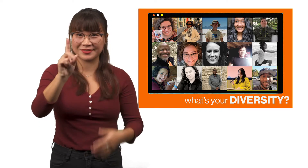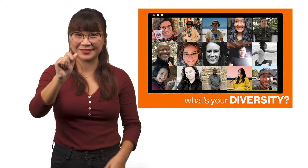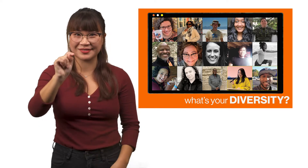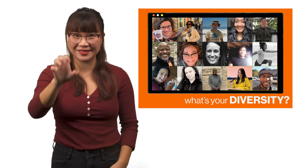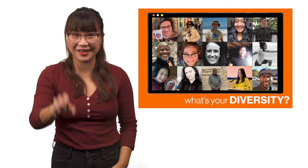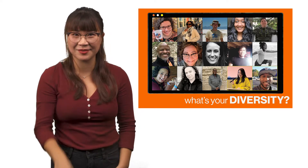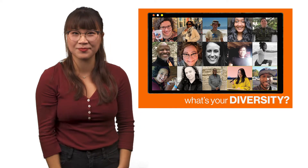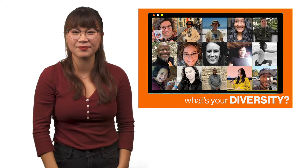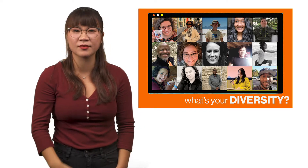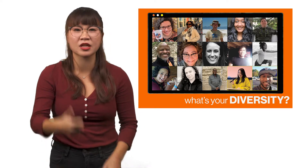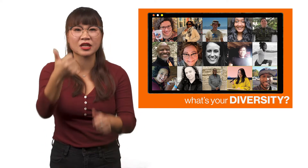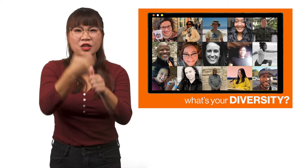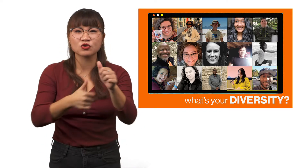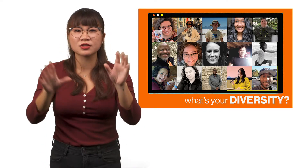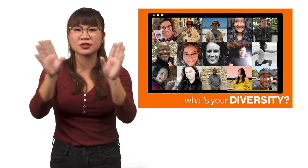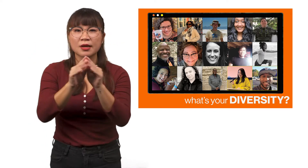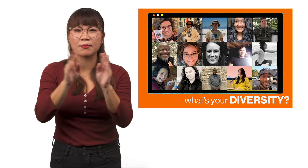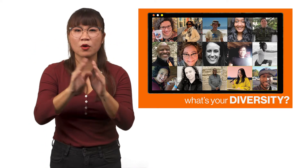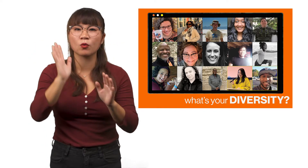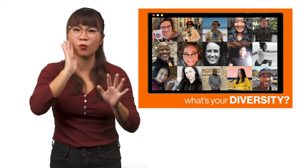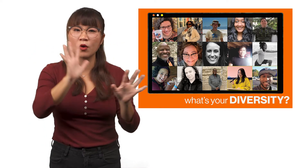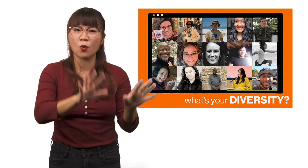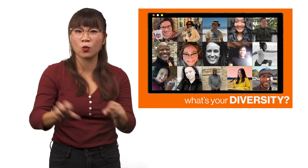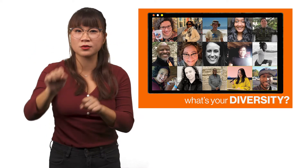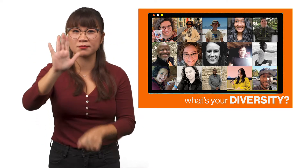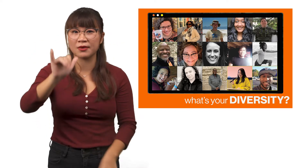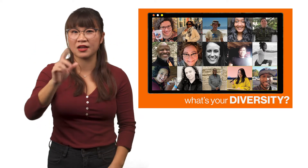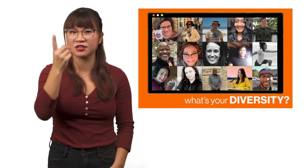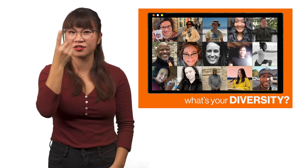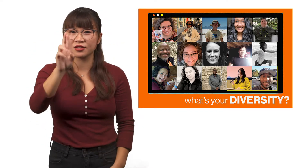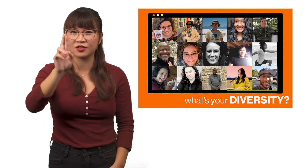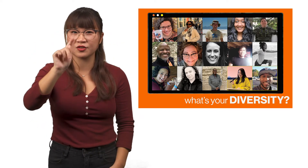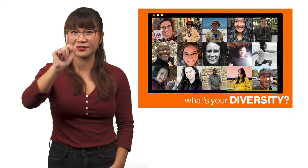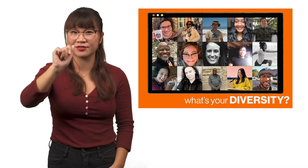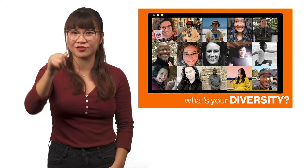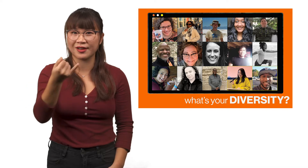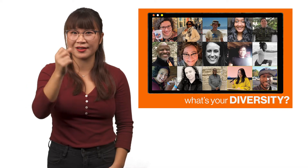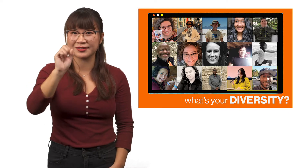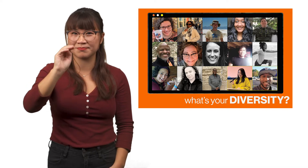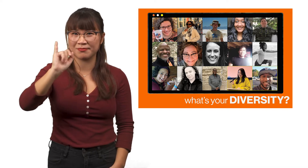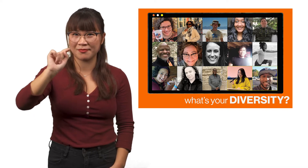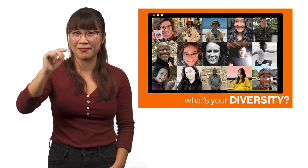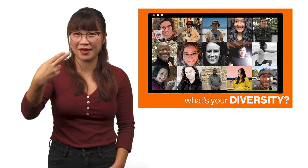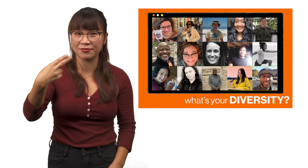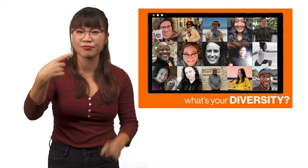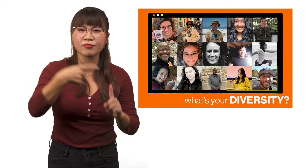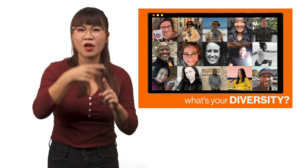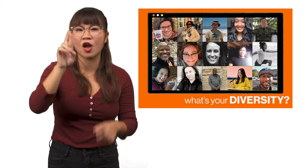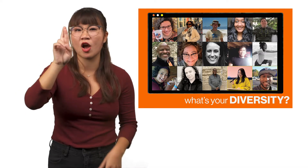and each seminar will be hosted by Dr. Taj Smith,